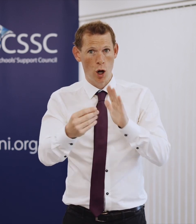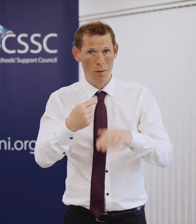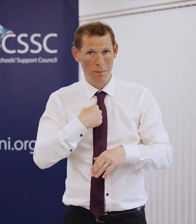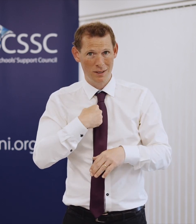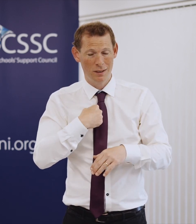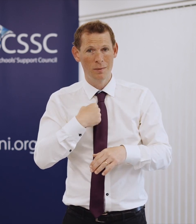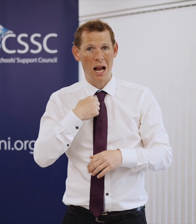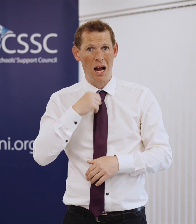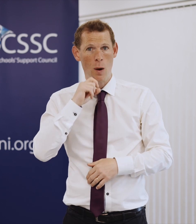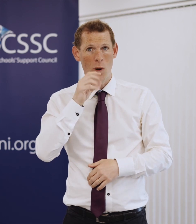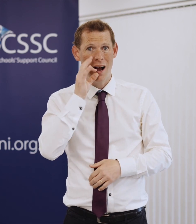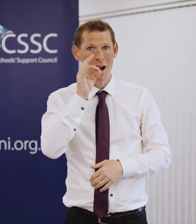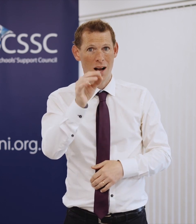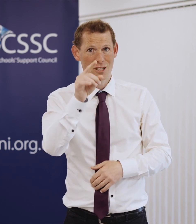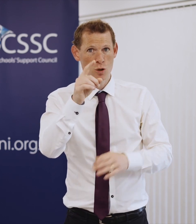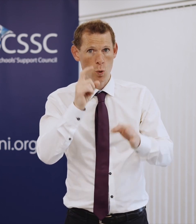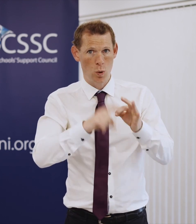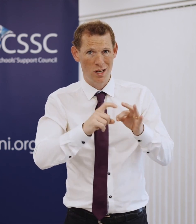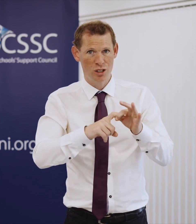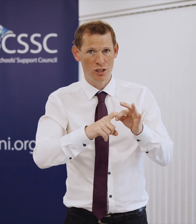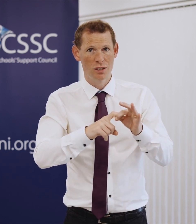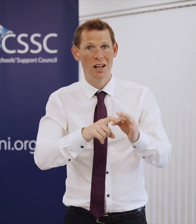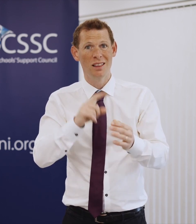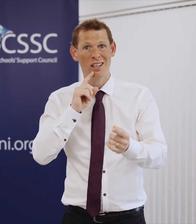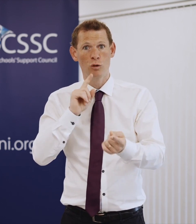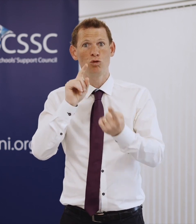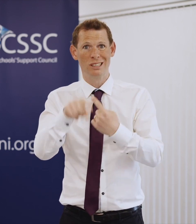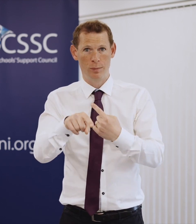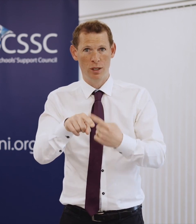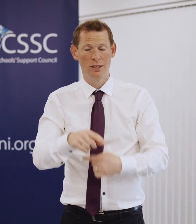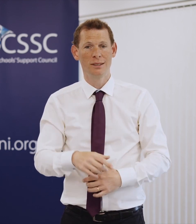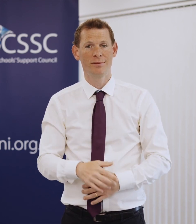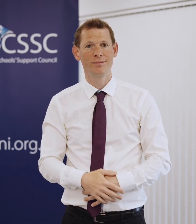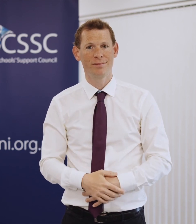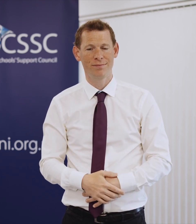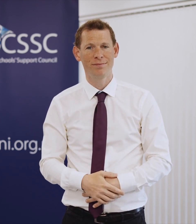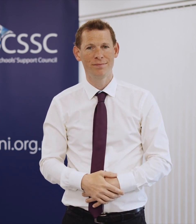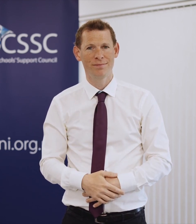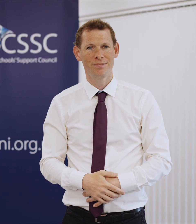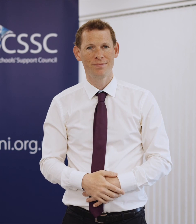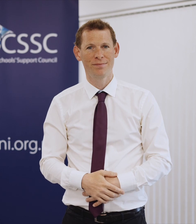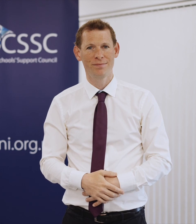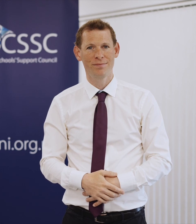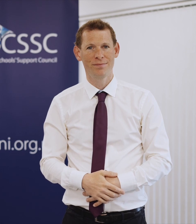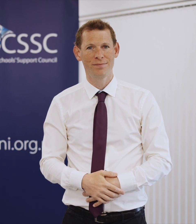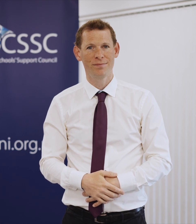Okay, so are you ready to copy me? I'm going to ask you the question and then you can respond with how you're feeling.